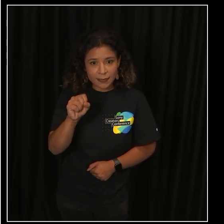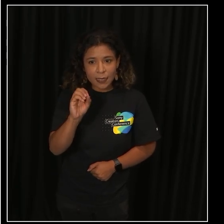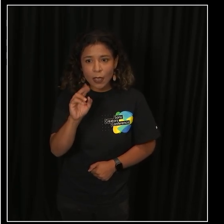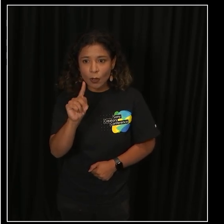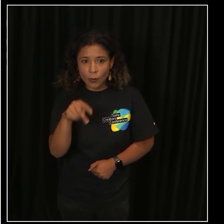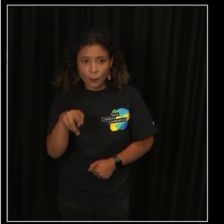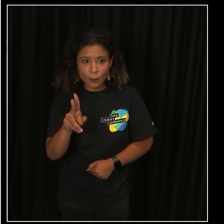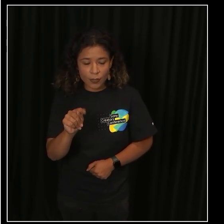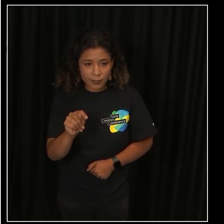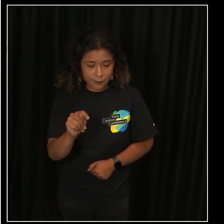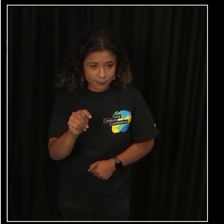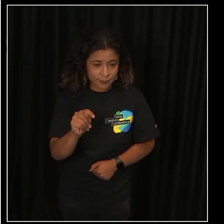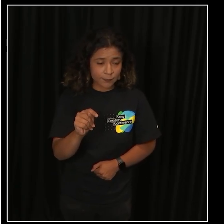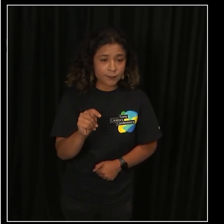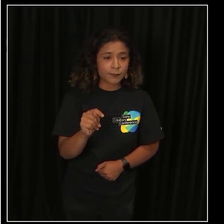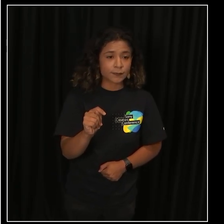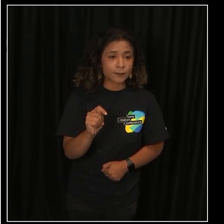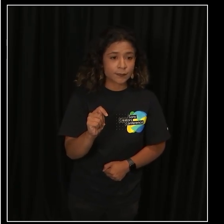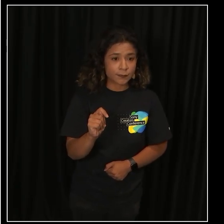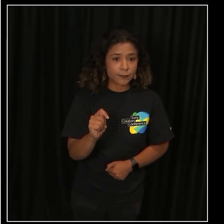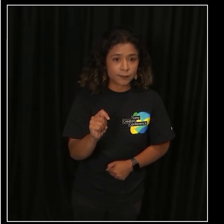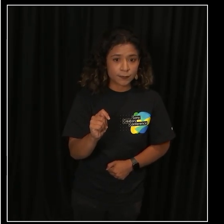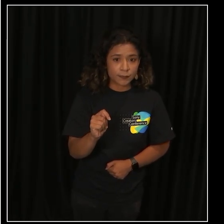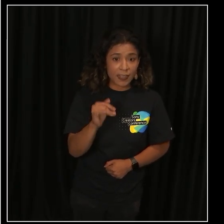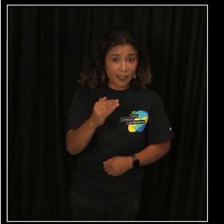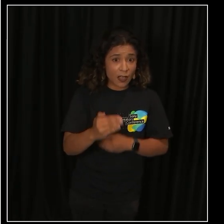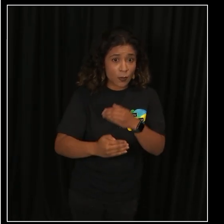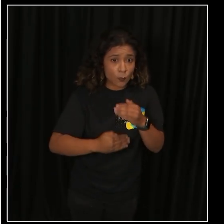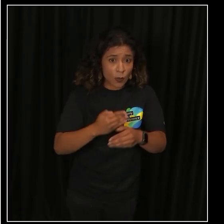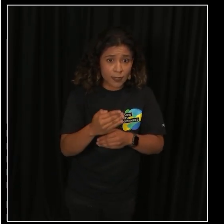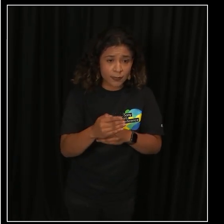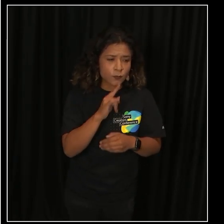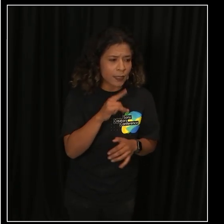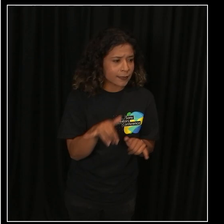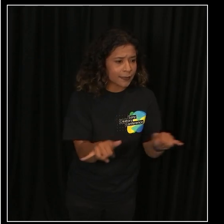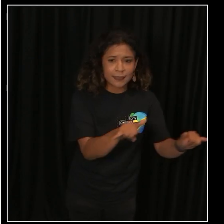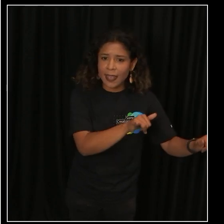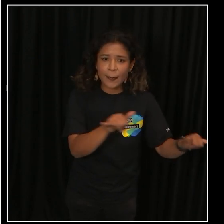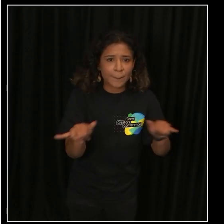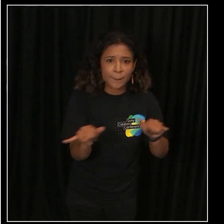After that, the process is the exactly the same as without ray tracing.